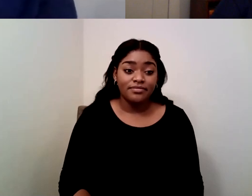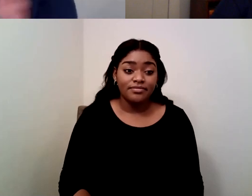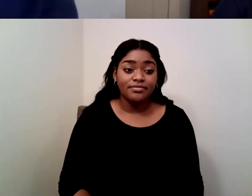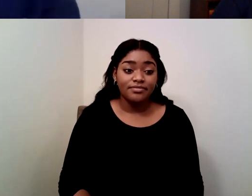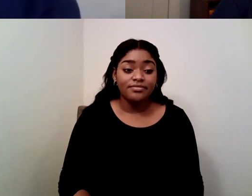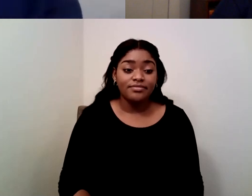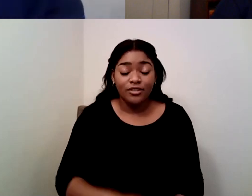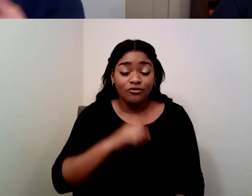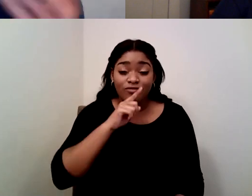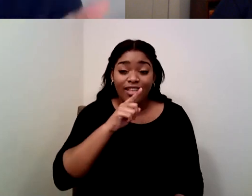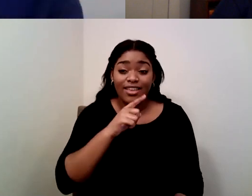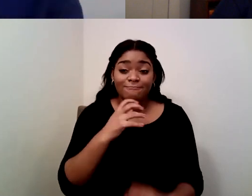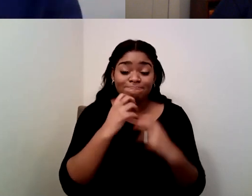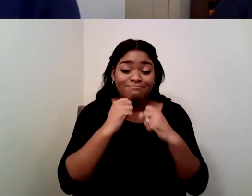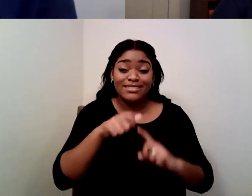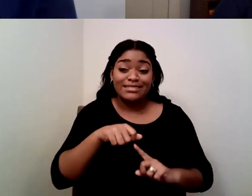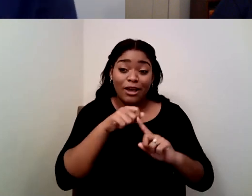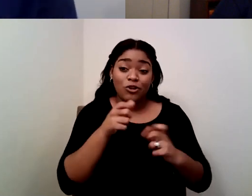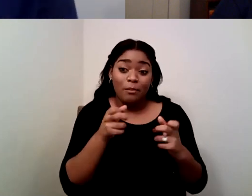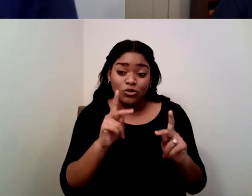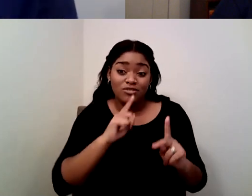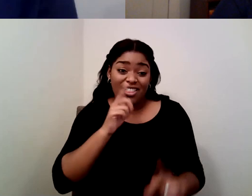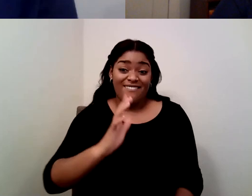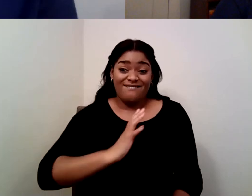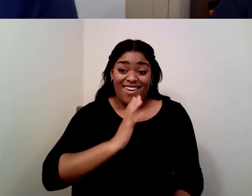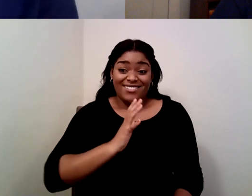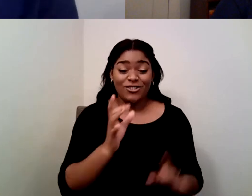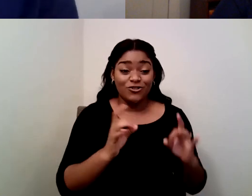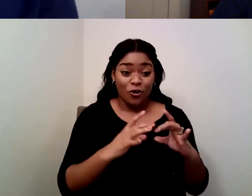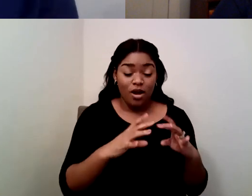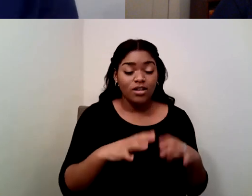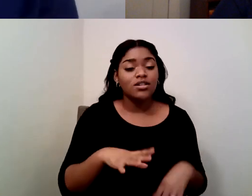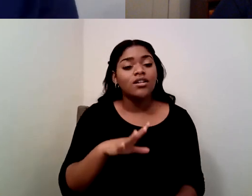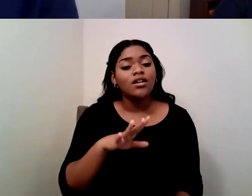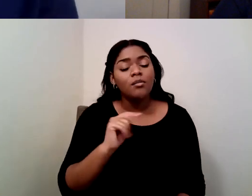It's quite special, they are the fanciest Starbucks, but I tell you the thing that the